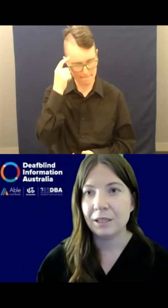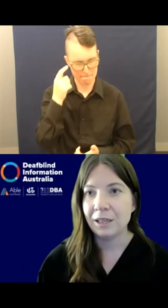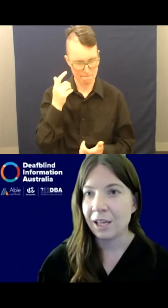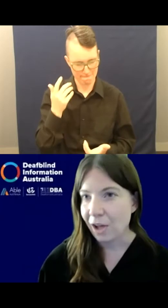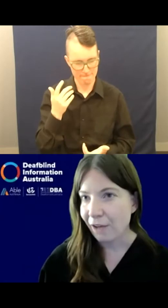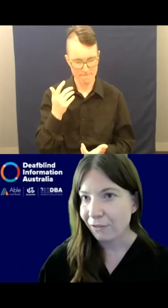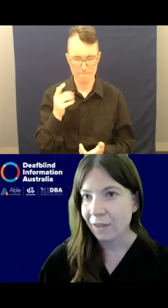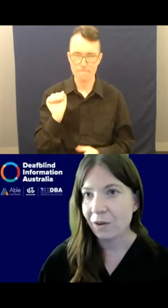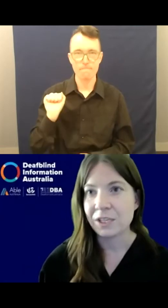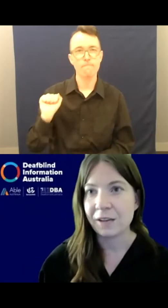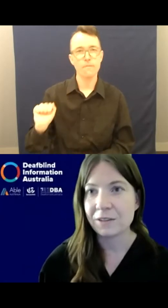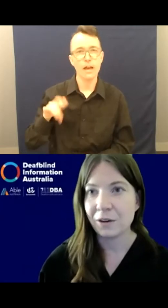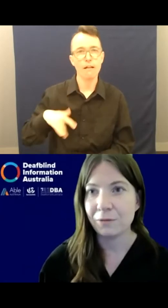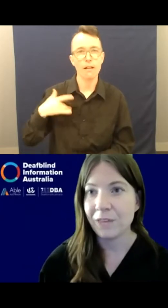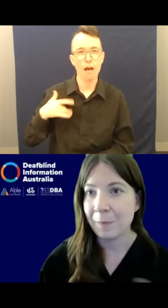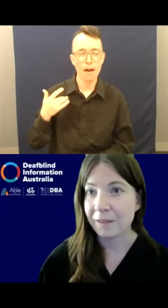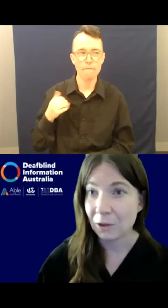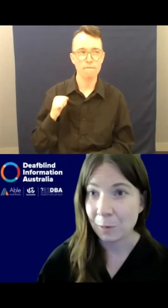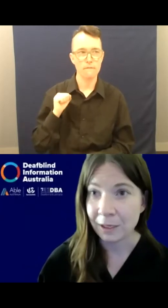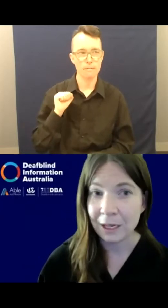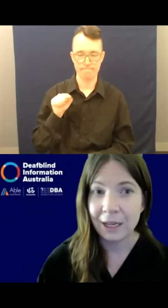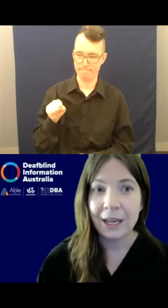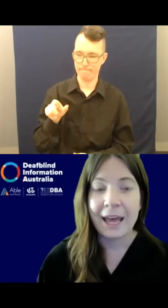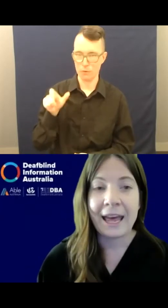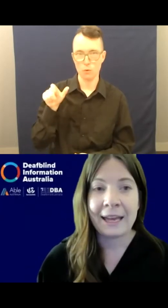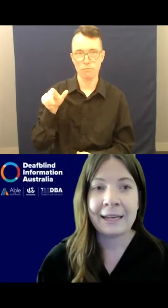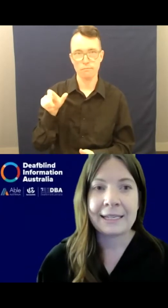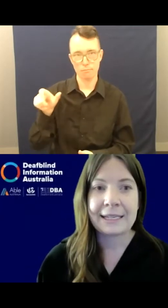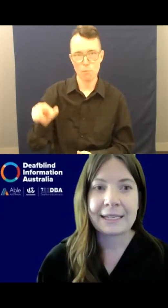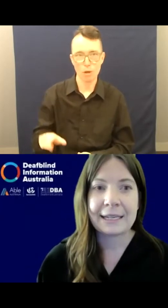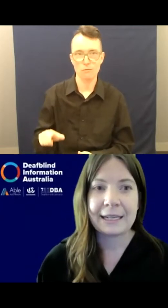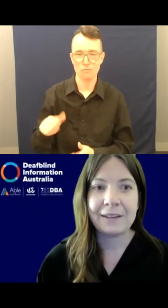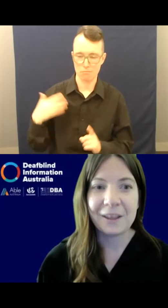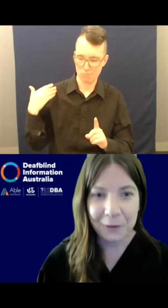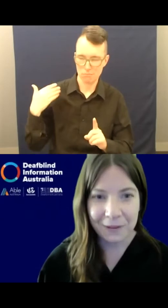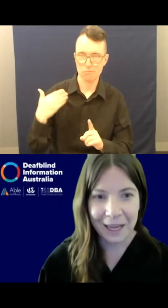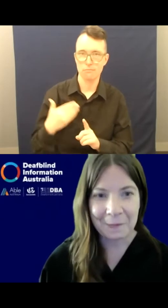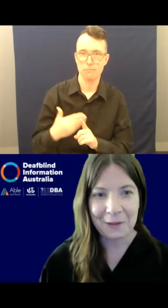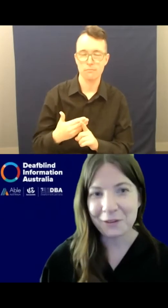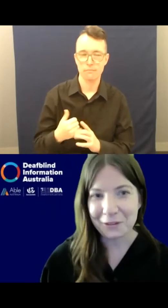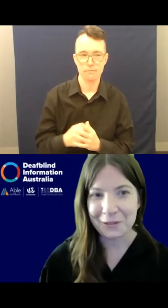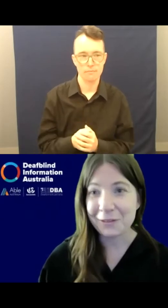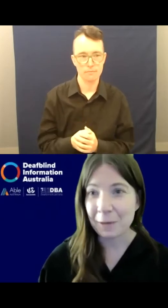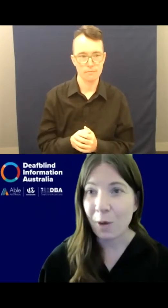their life and the context of them as a human. And these all seem, the first few seem quite